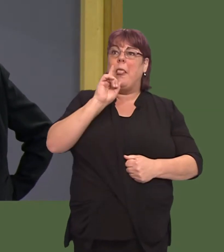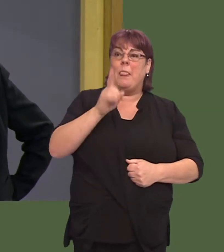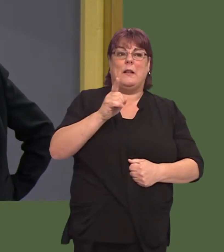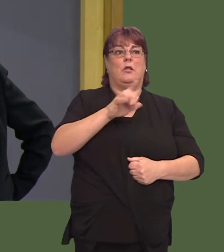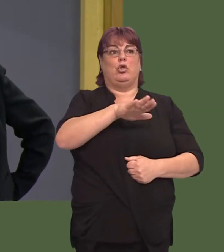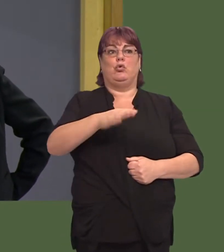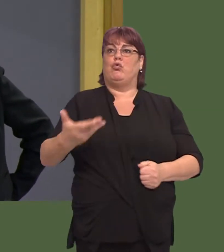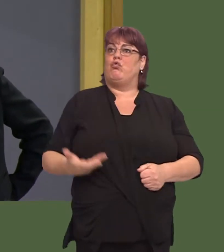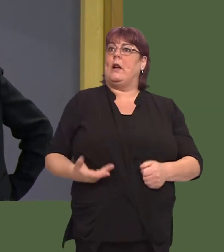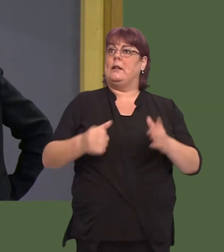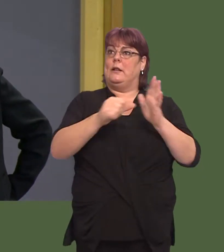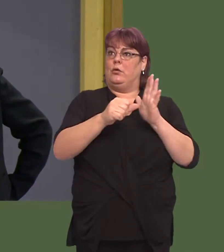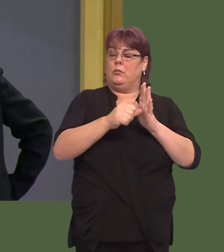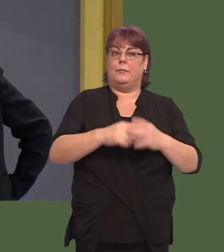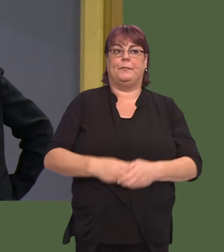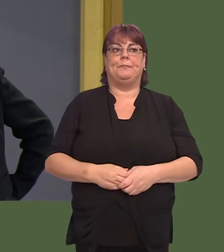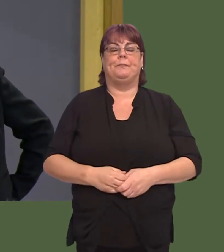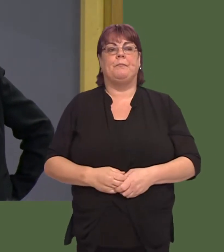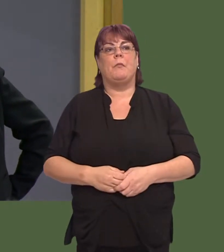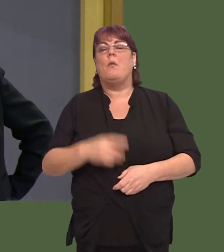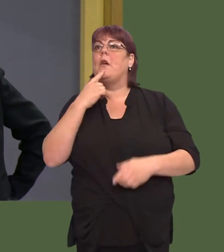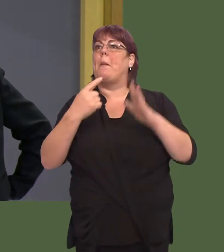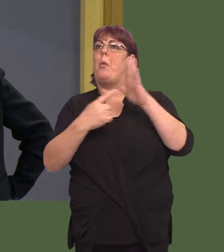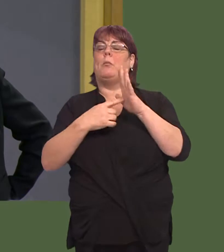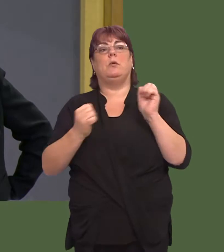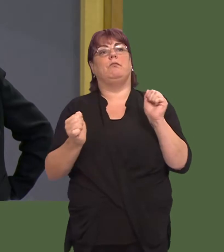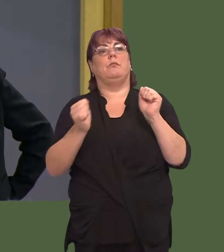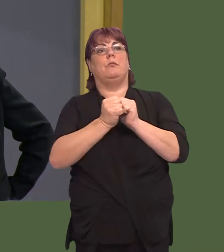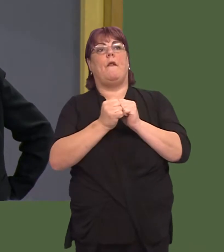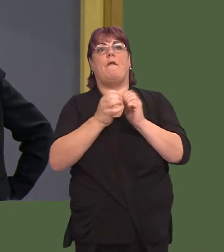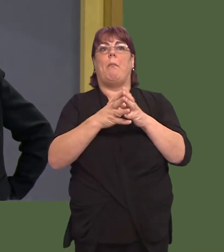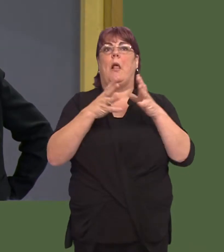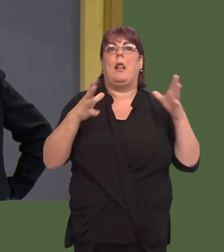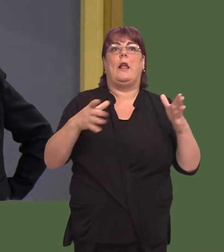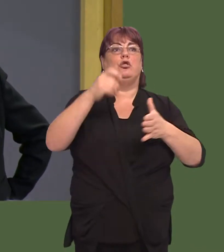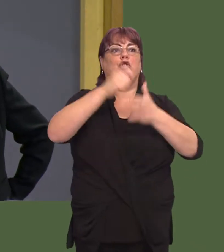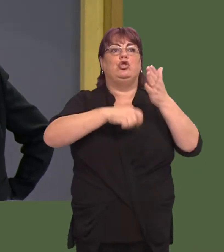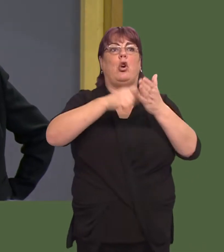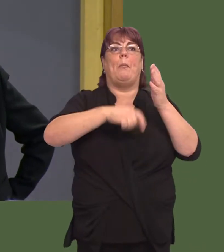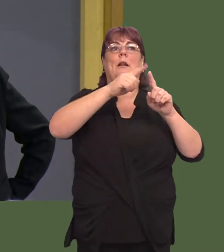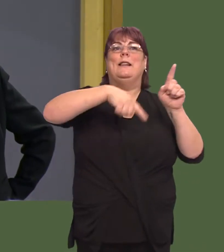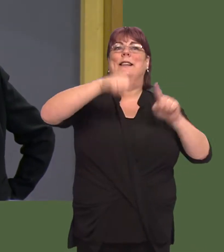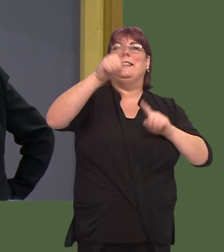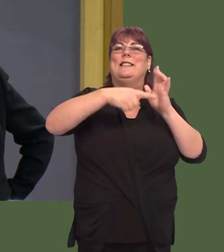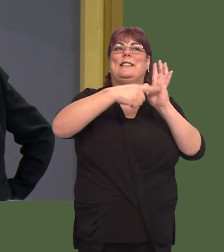We heard important pledges from the largest supermarket in the UK, Tesco, who have agreed